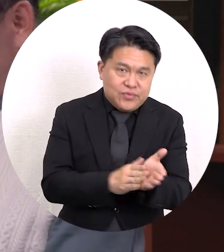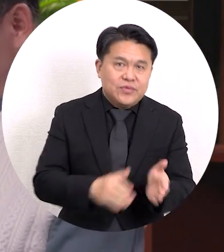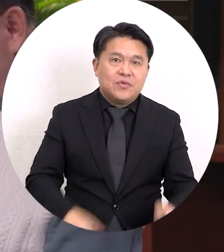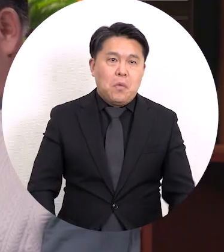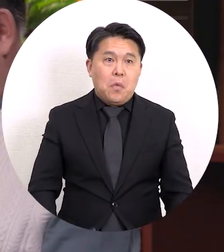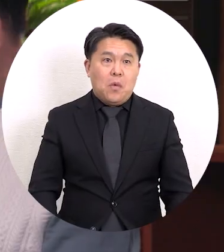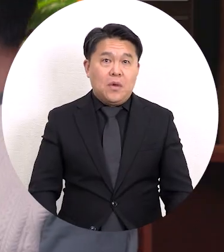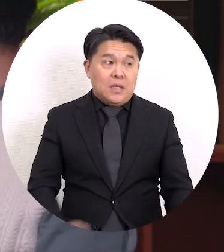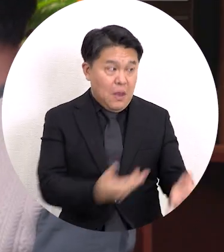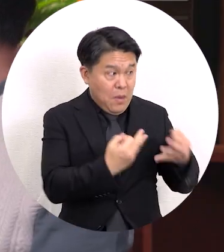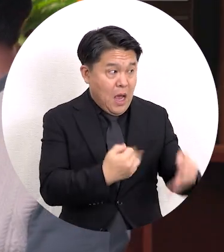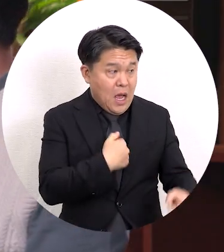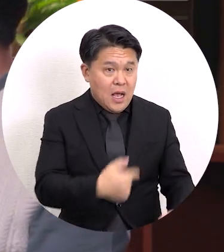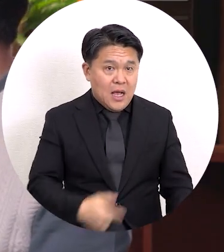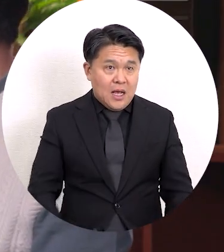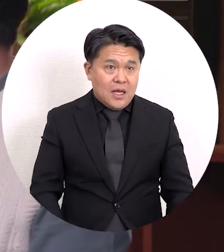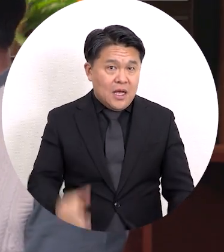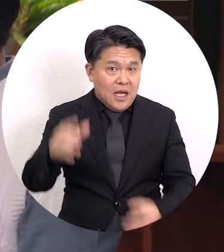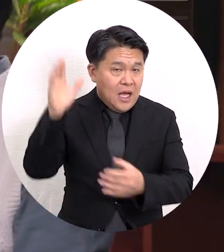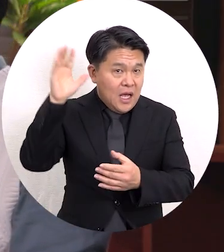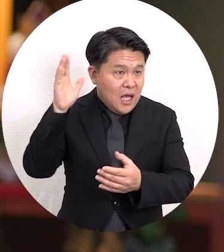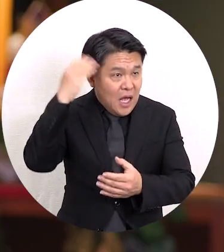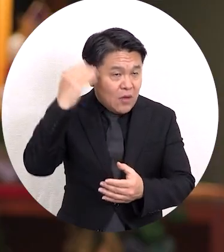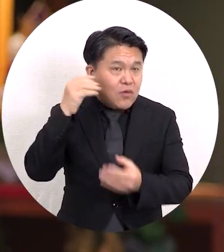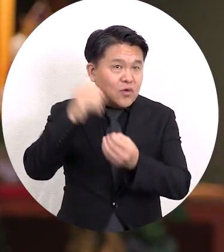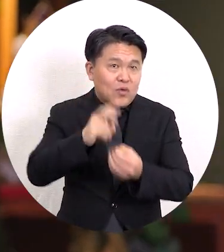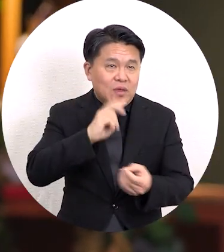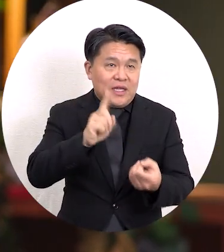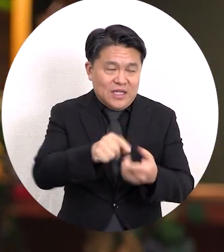Please look at me. A paper on traditional Korean music. What have you not done with me?